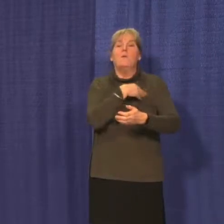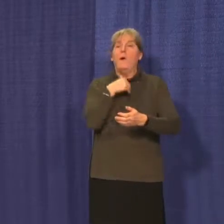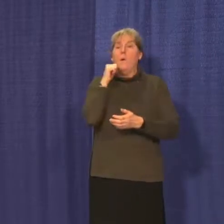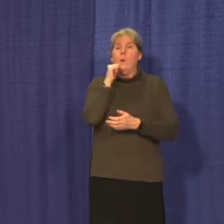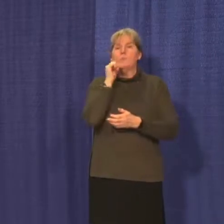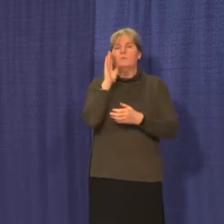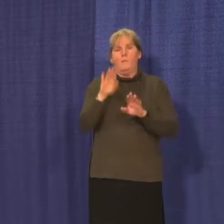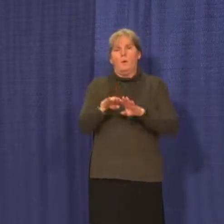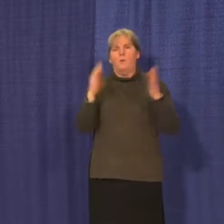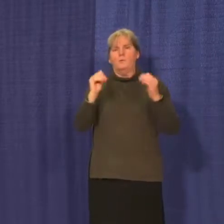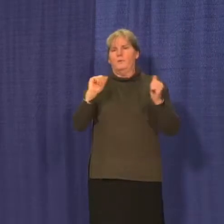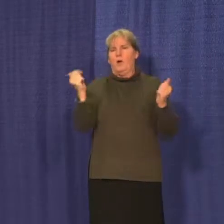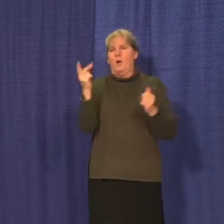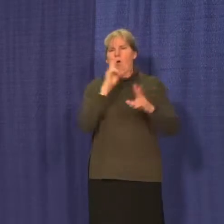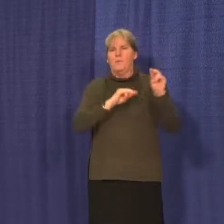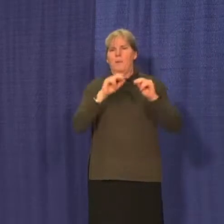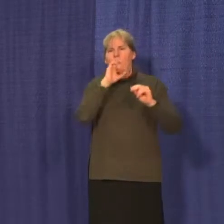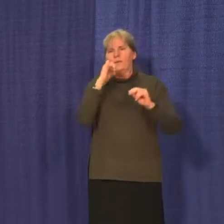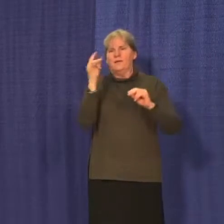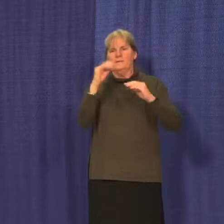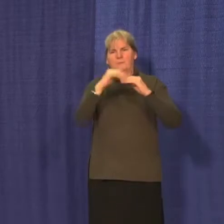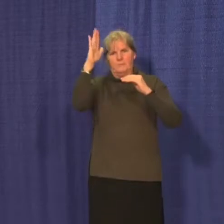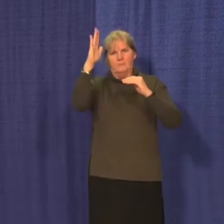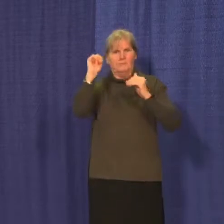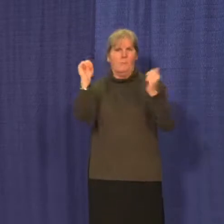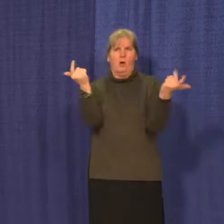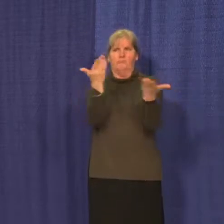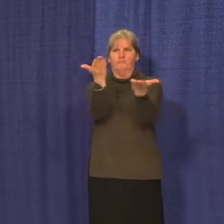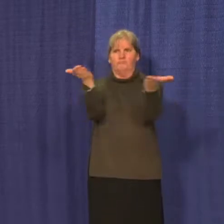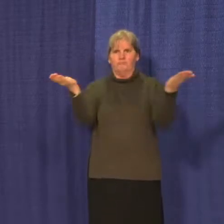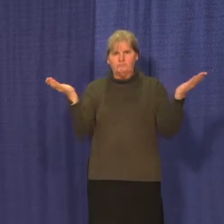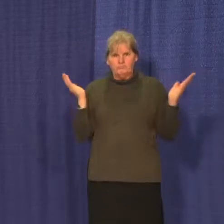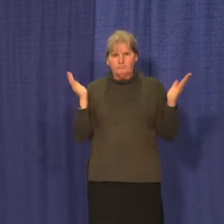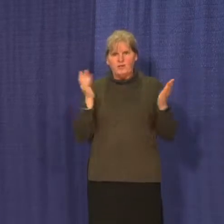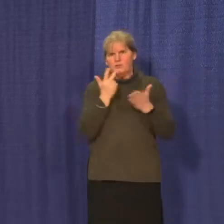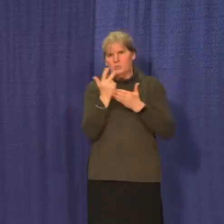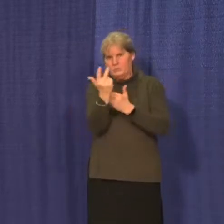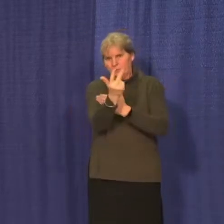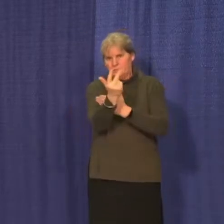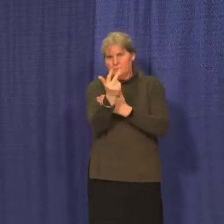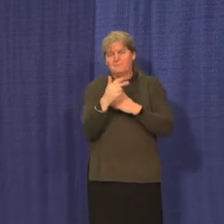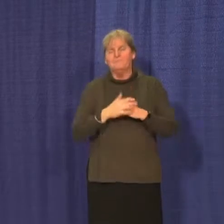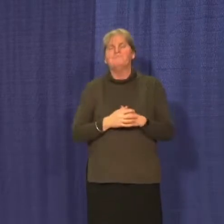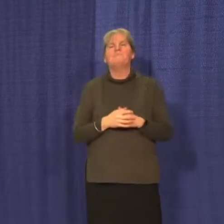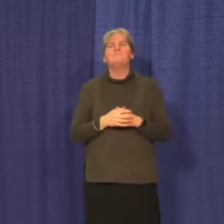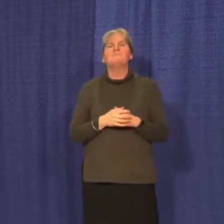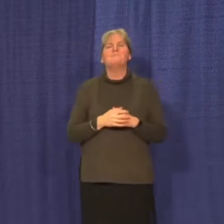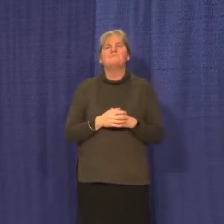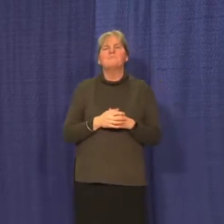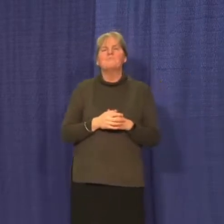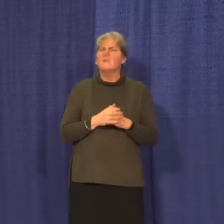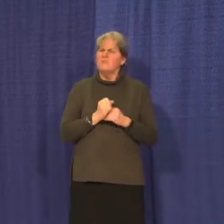clinic will be open to those over the age of 18, everybody in Whitehorse.